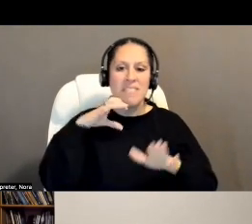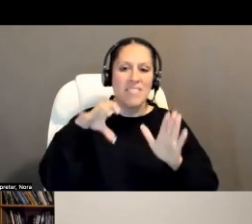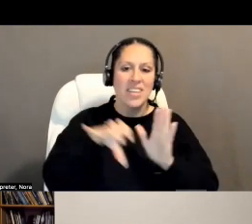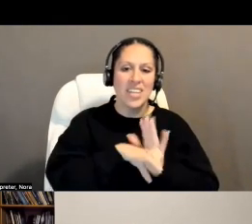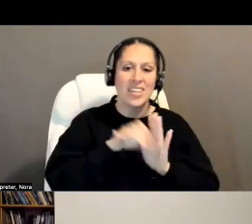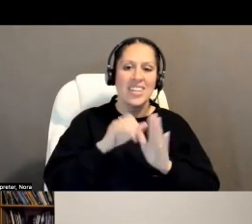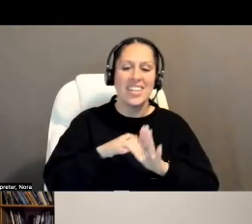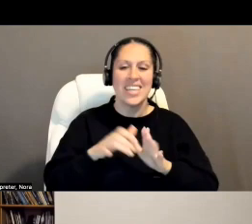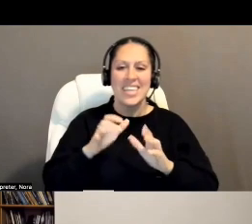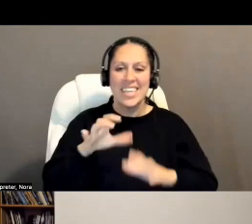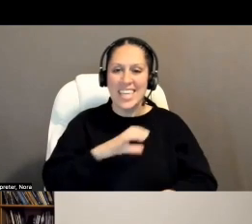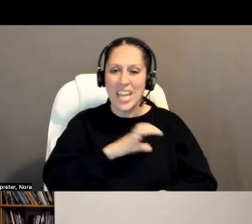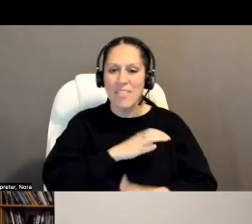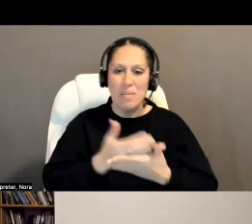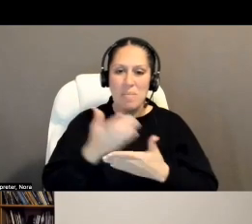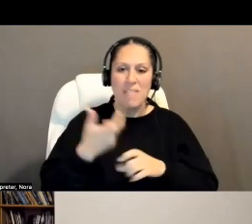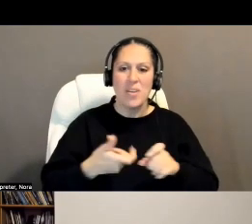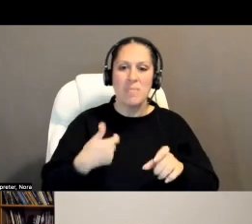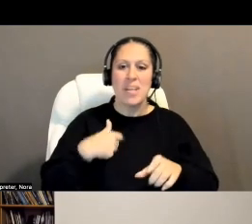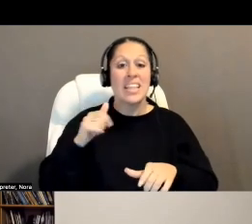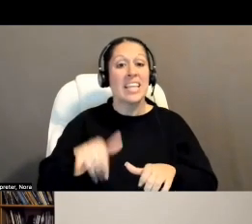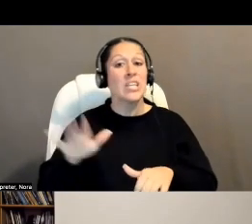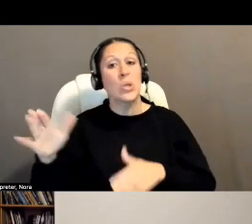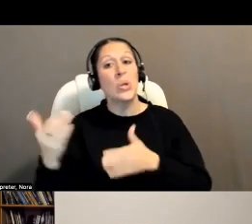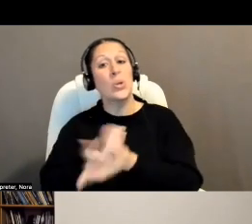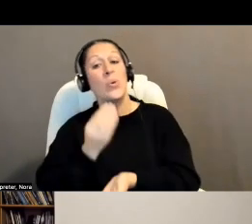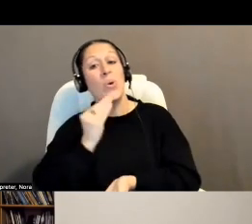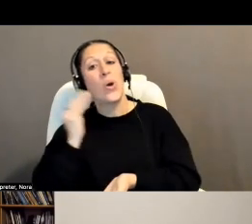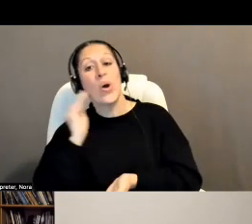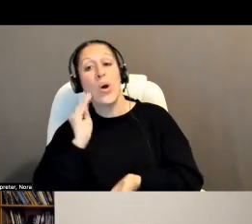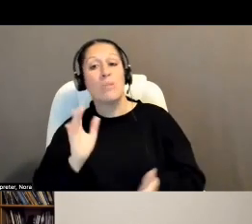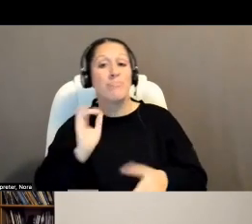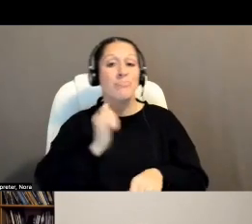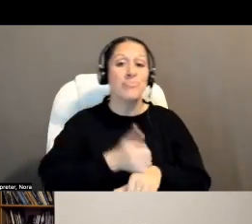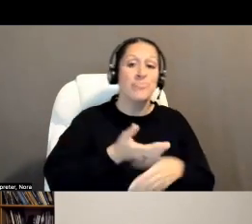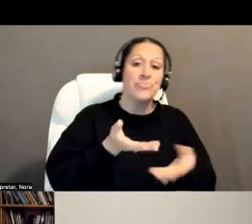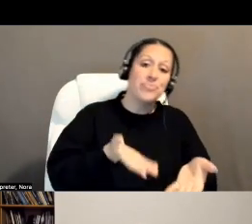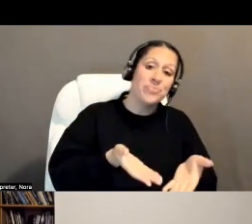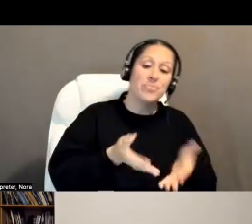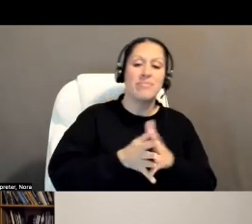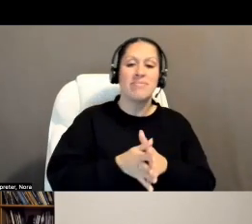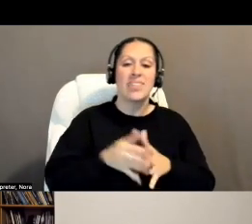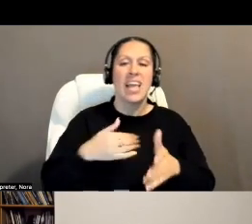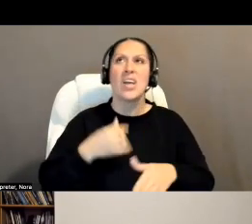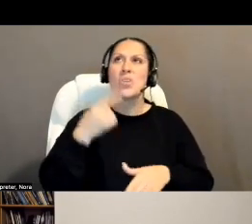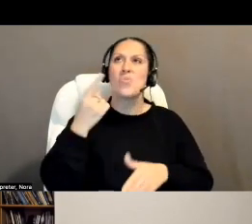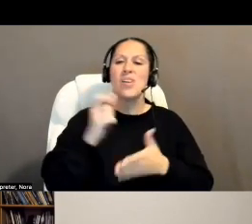the characters they bought. For me, like, this is their new home. I had one writer, like: